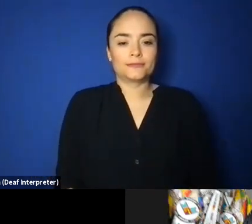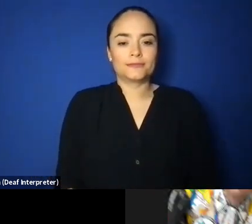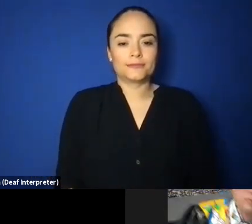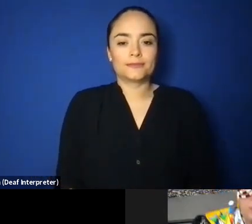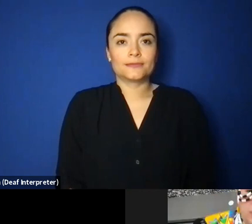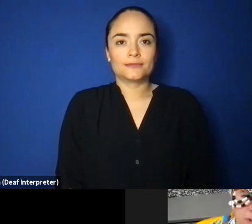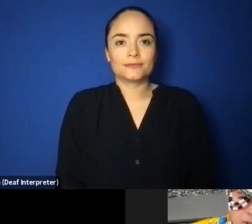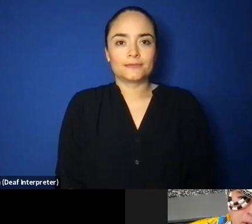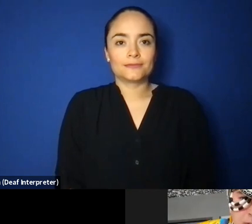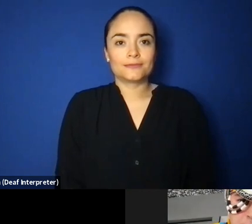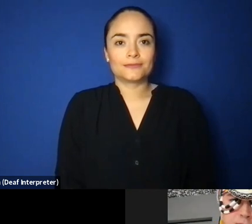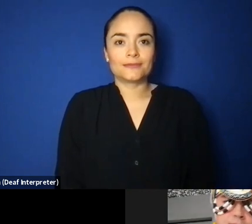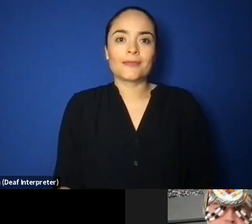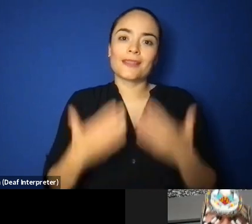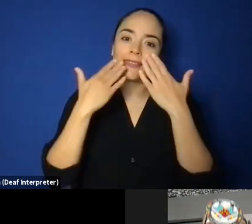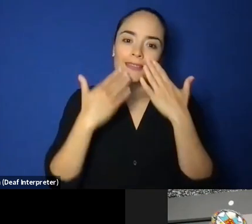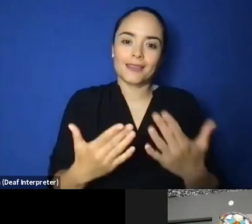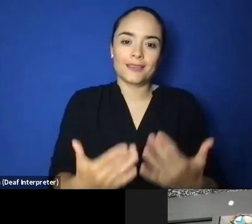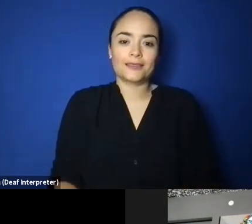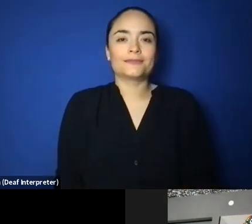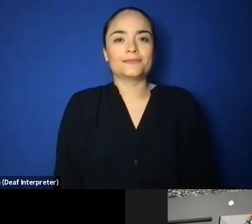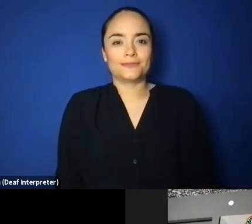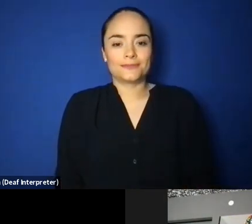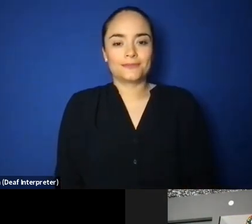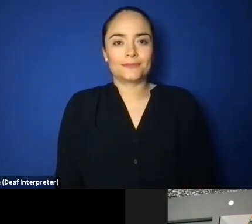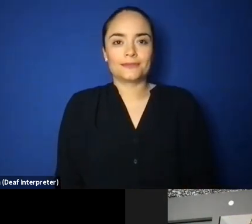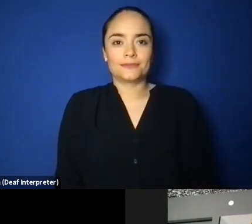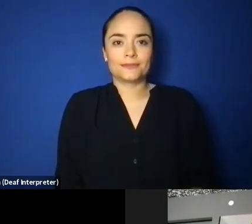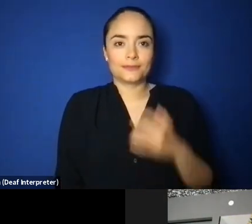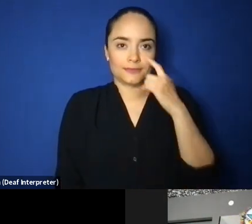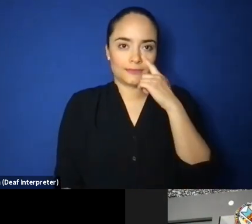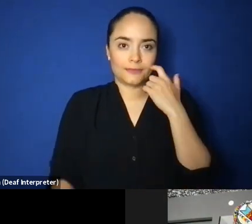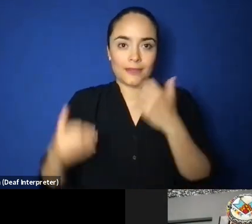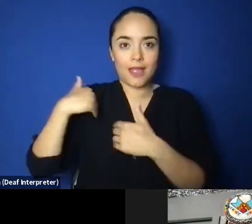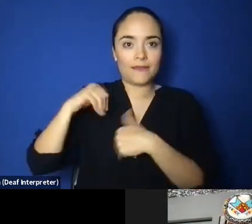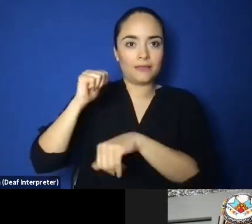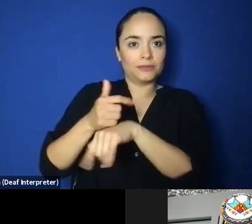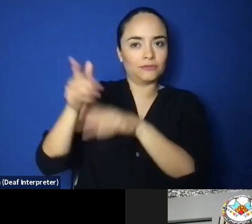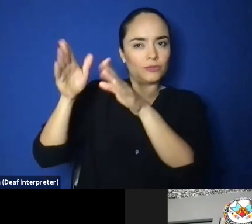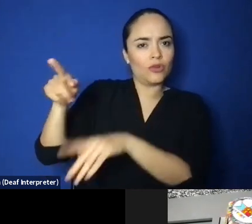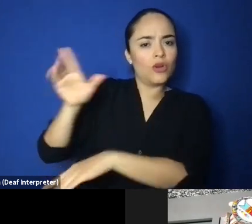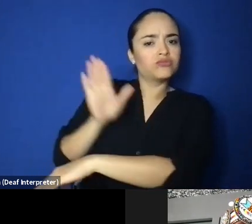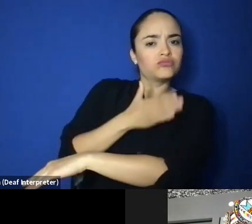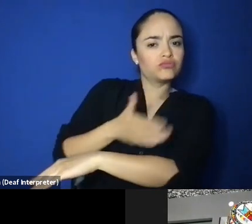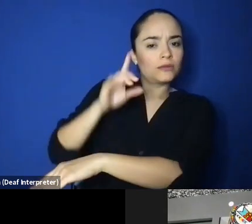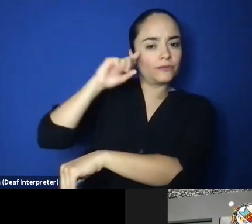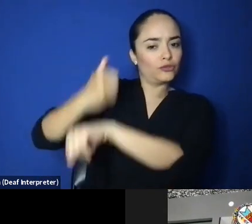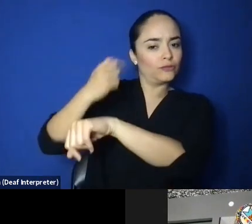family's introduction, and we have to share music join us today in spirit. So thanks to